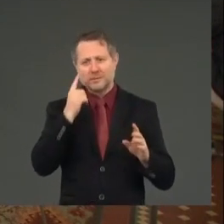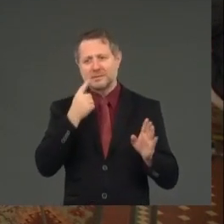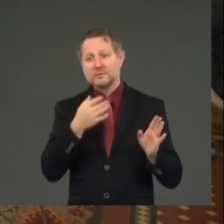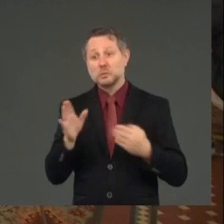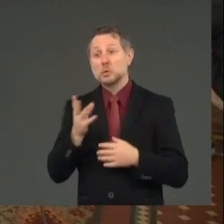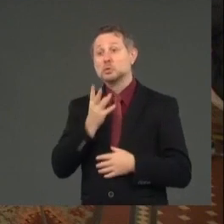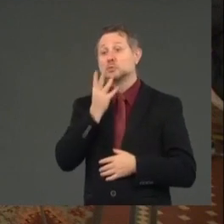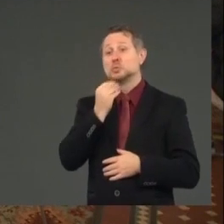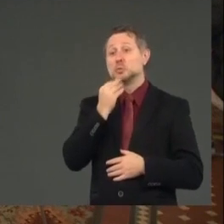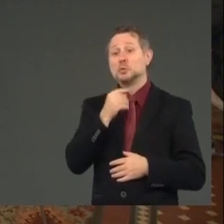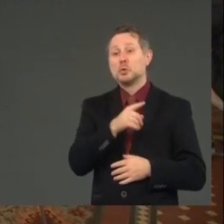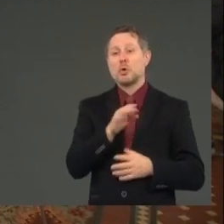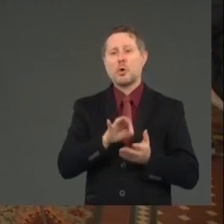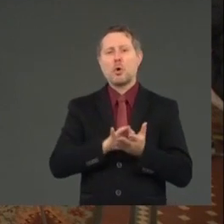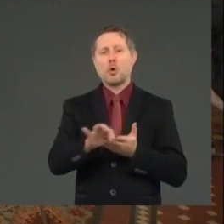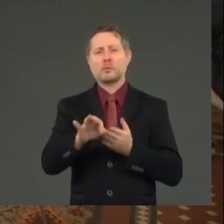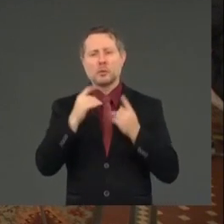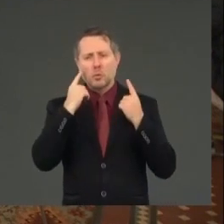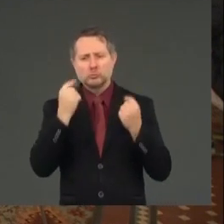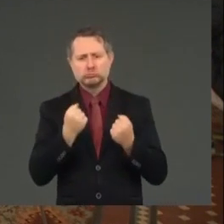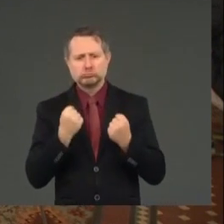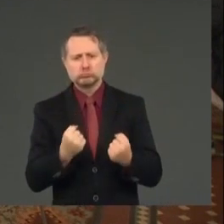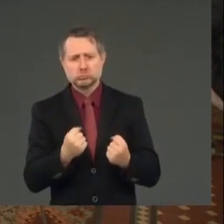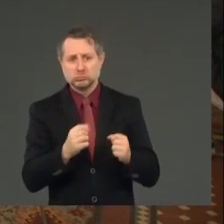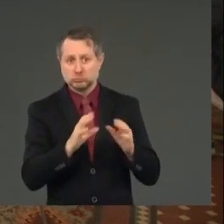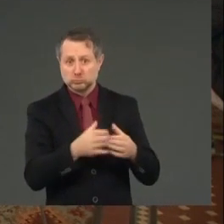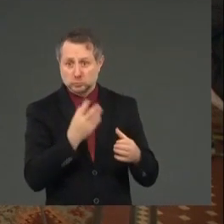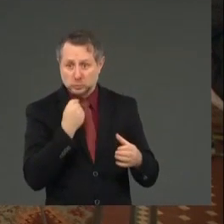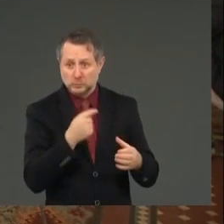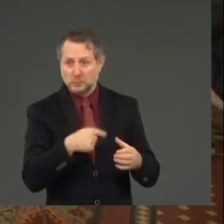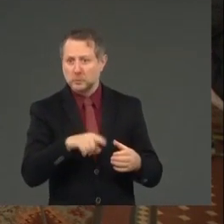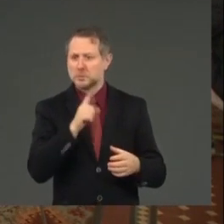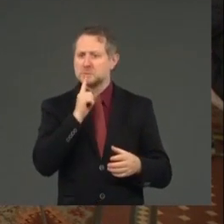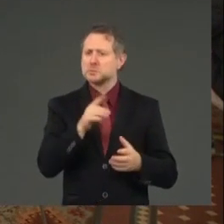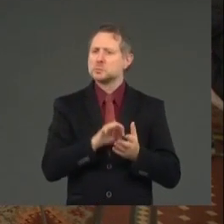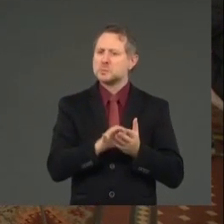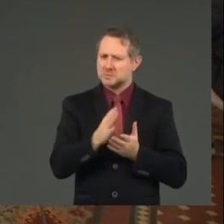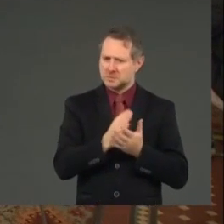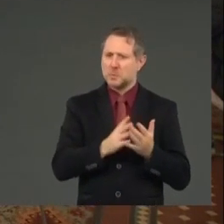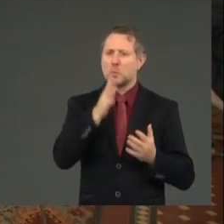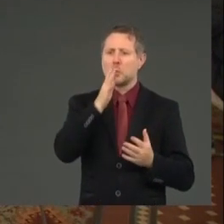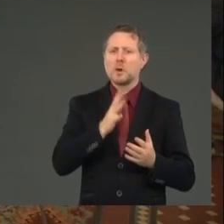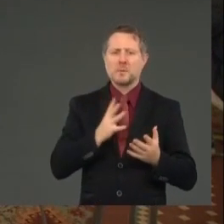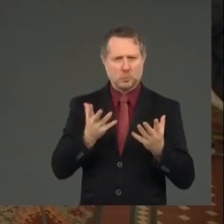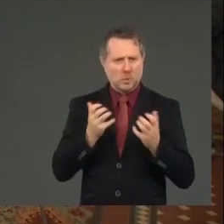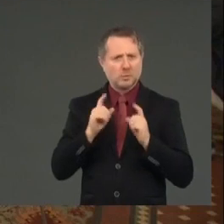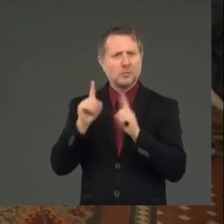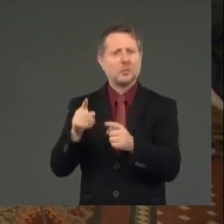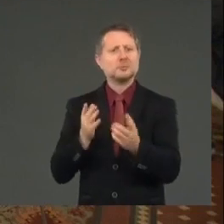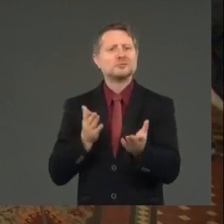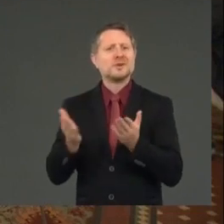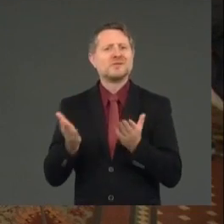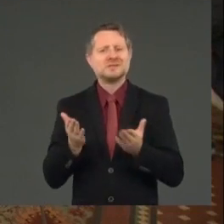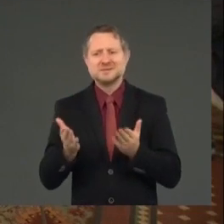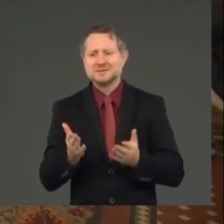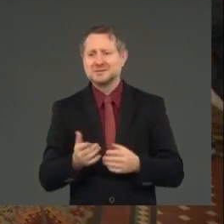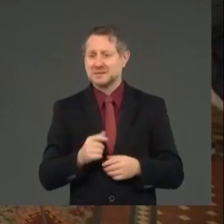JUST SO THE COUNCIL DOESN'T GET CAUGHT UP IN SOMETHING, JEWISH